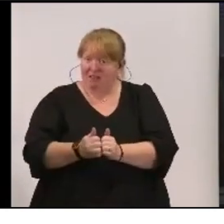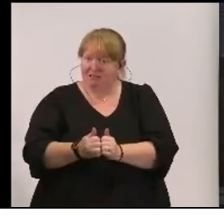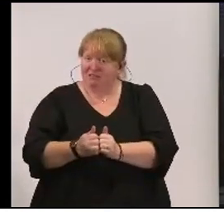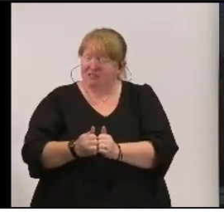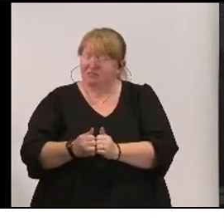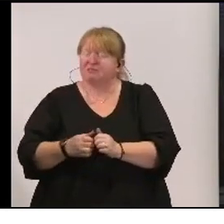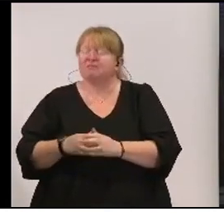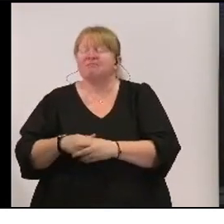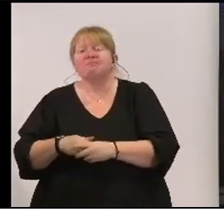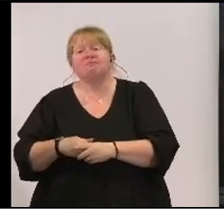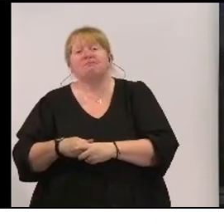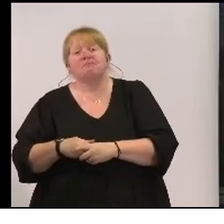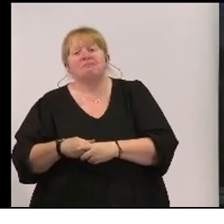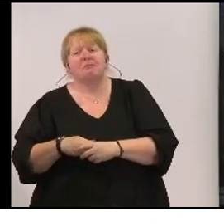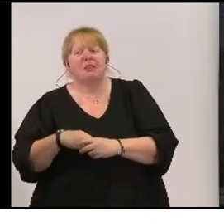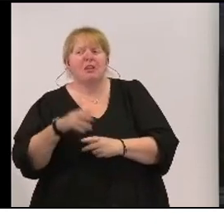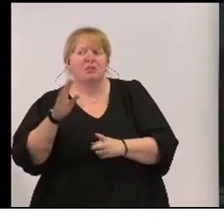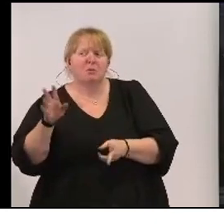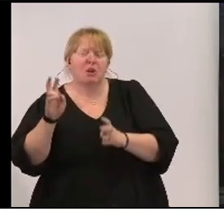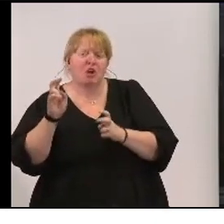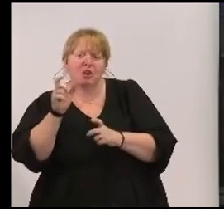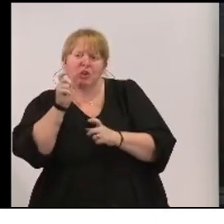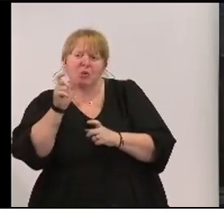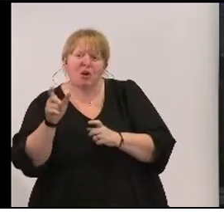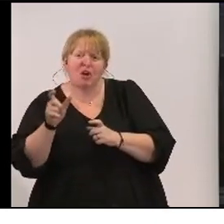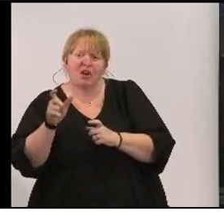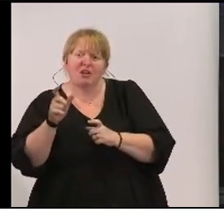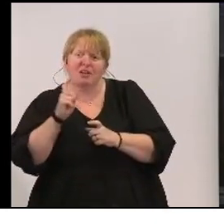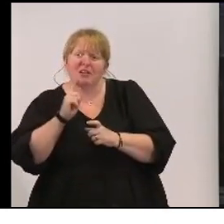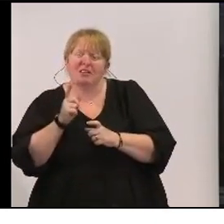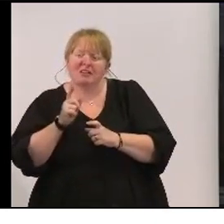It's really, we heard the word earlier about fulcrum and I'm using it as